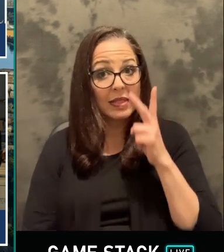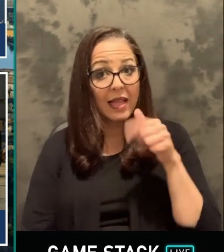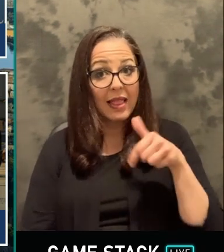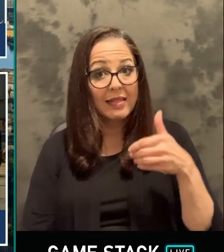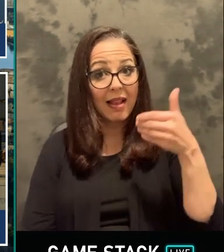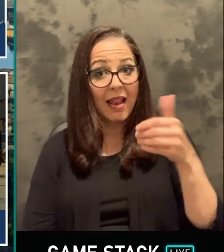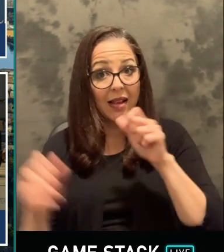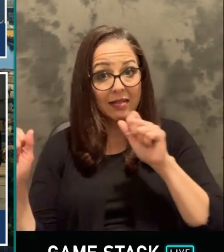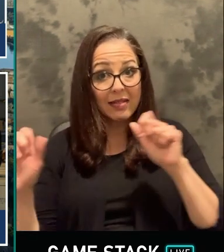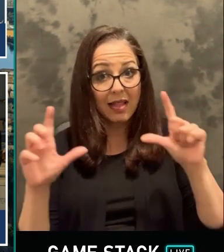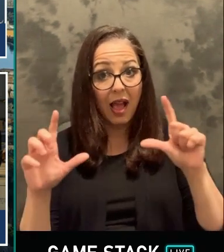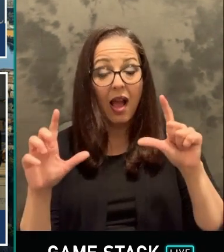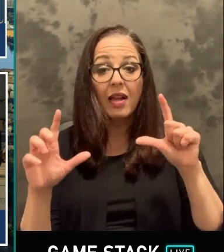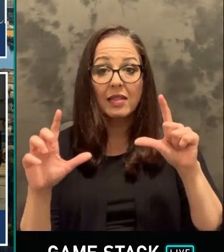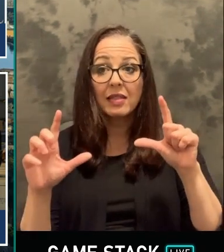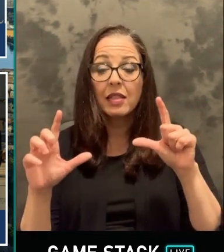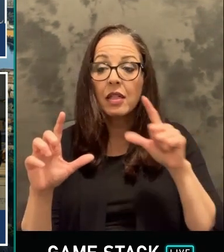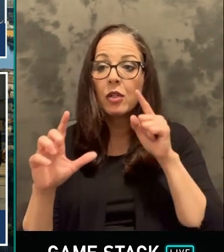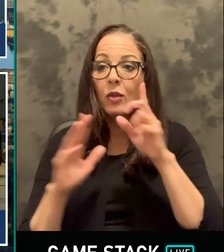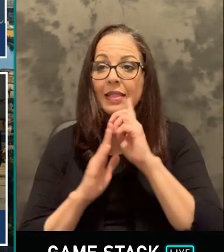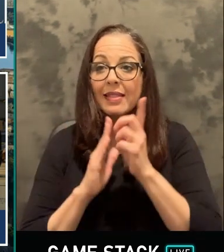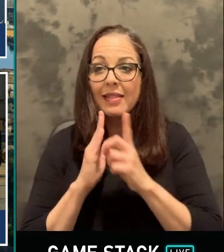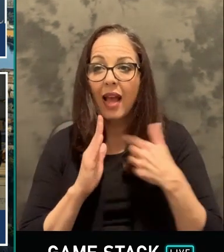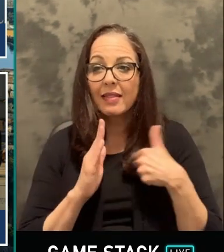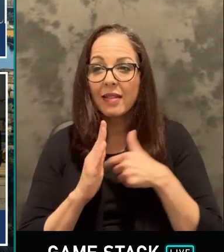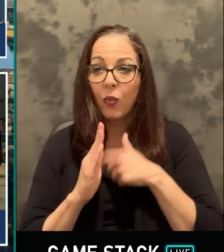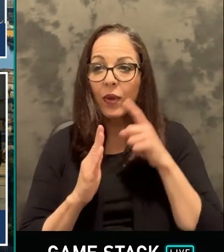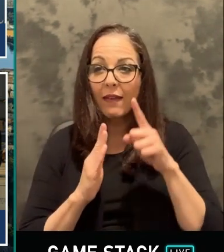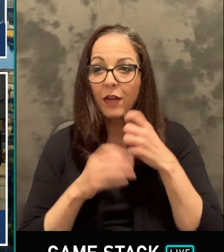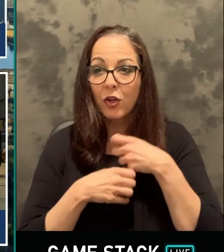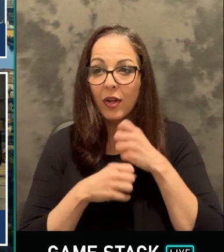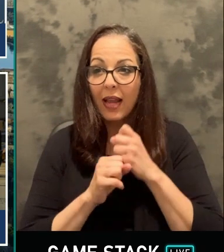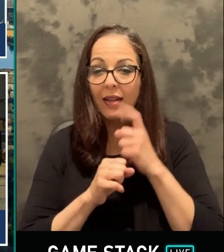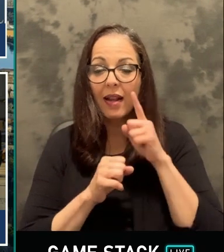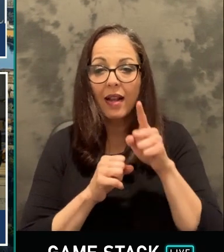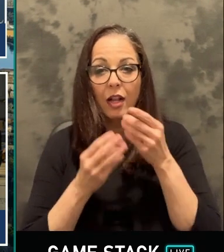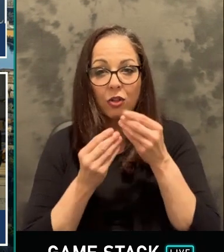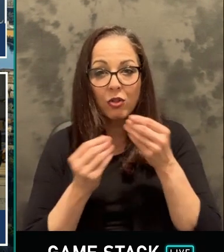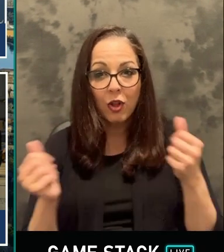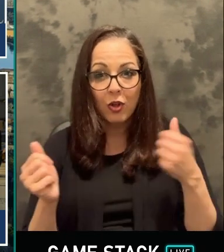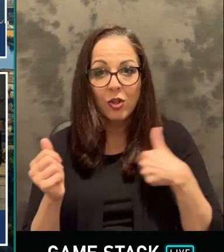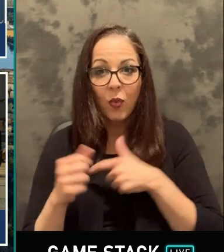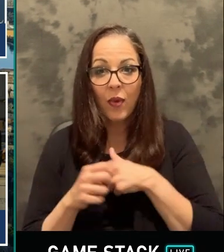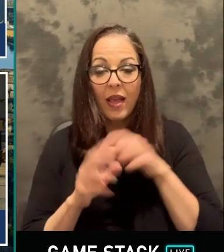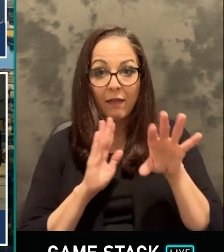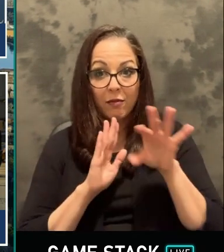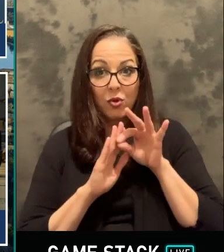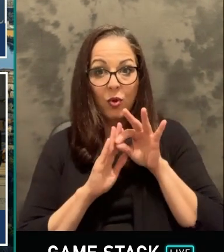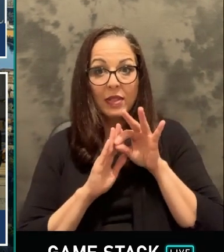the designs we have created and the solutions we have chosen are built up on Azure Technologies.